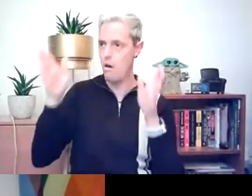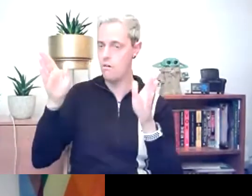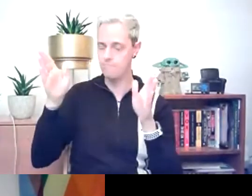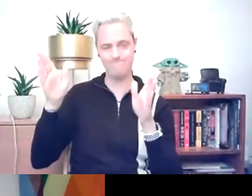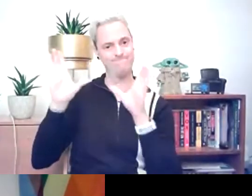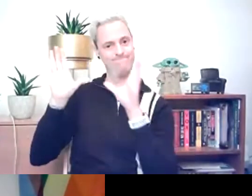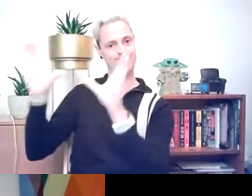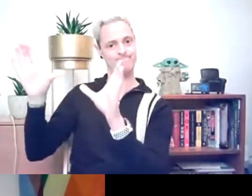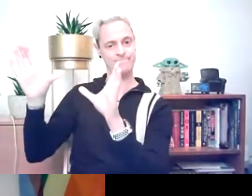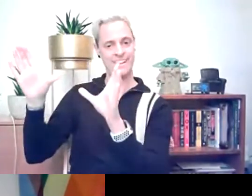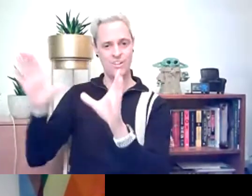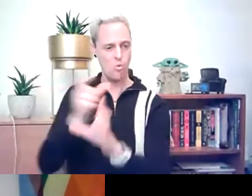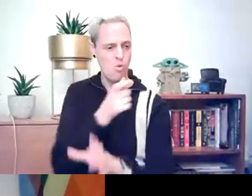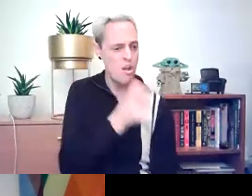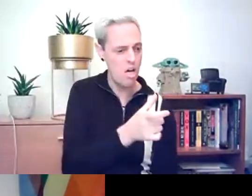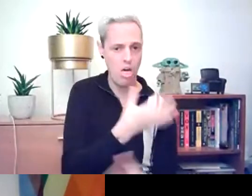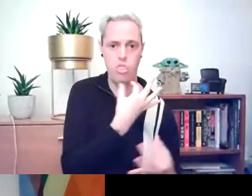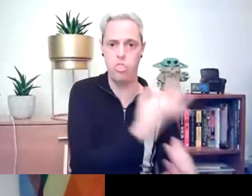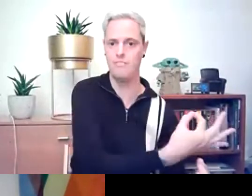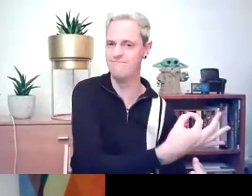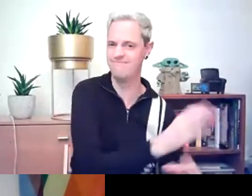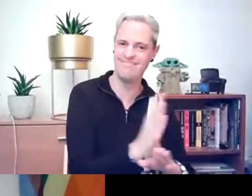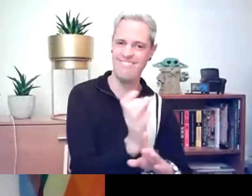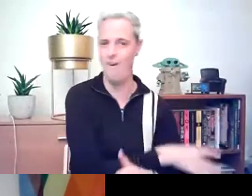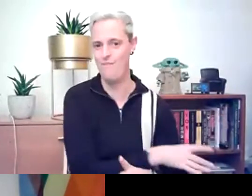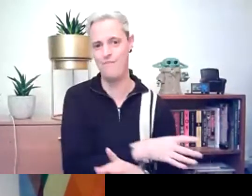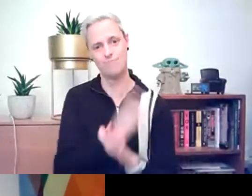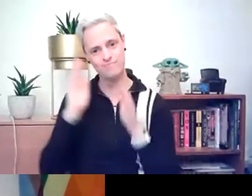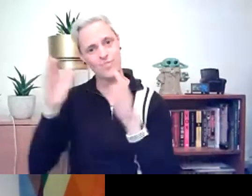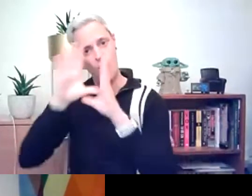18:31:29 And so yeah well that's really good guidance on self care, and thank you for that